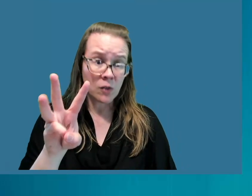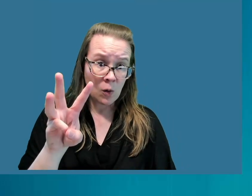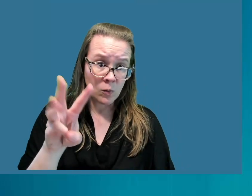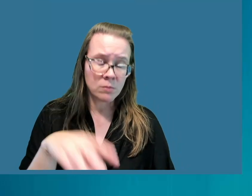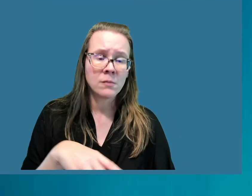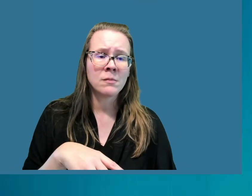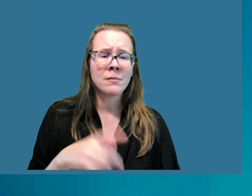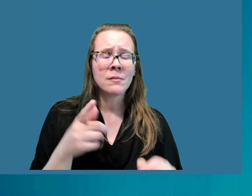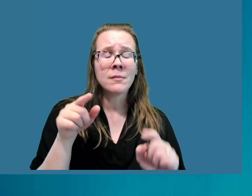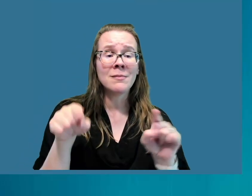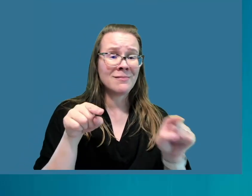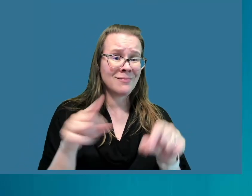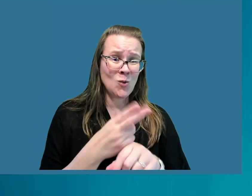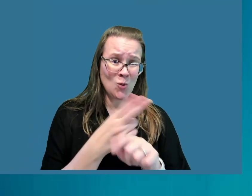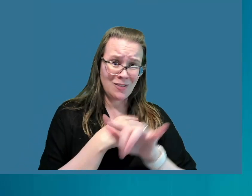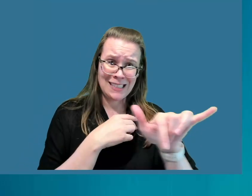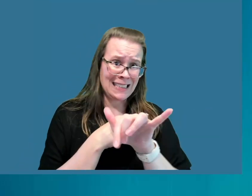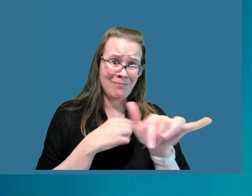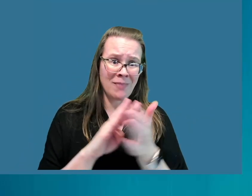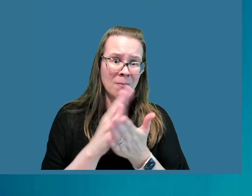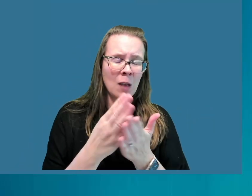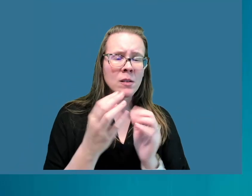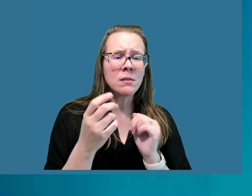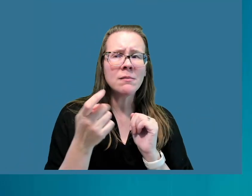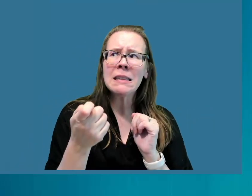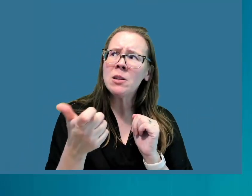and one is labeled meringue powder. I've used them pretty interchangeably. There